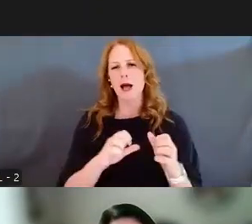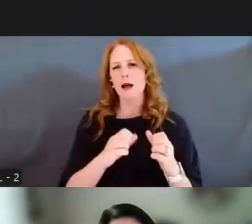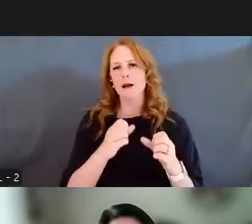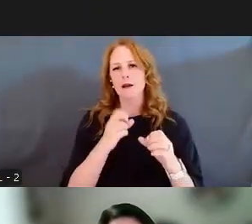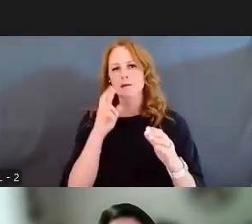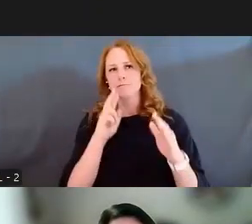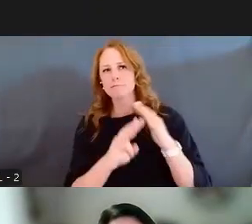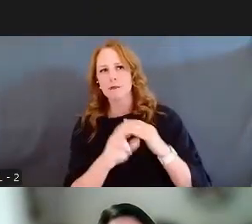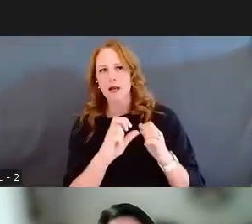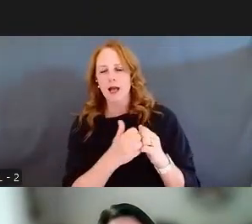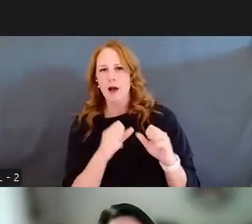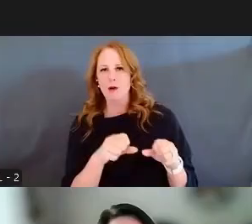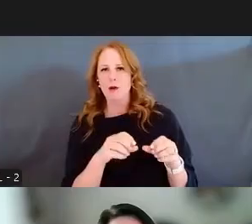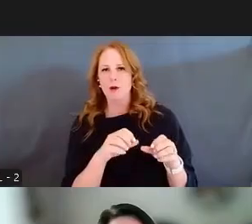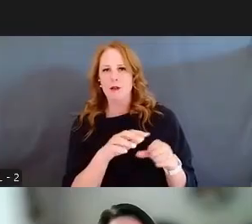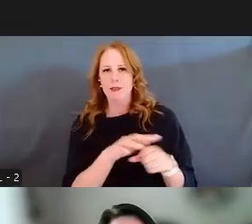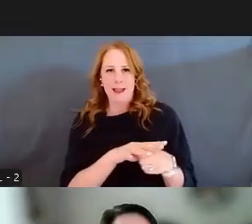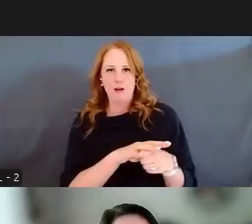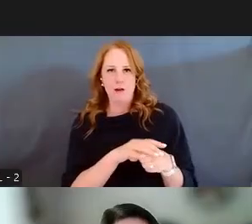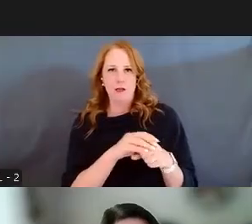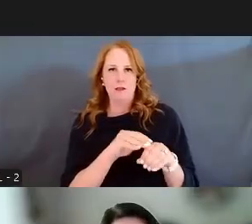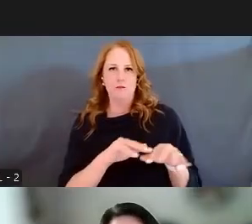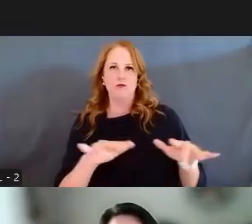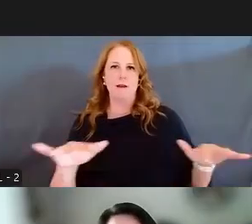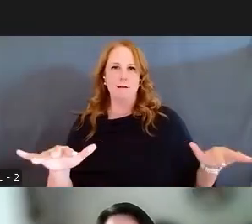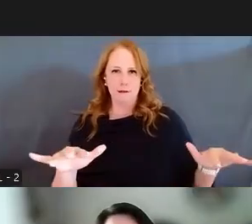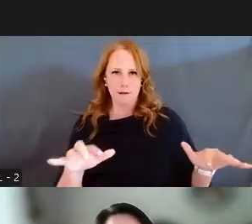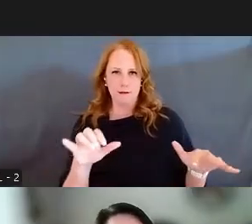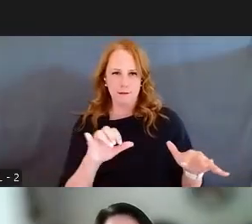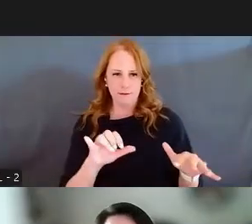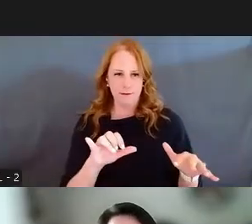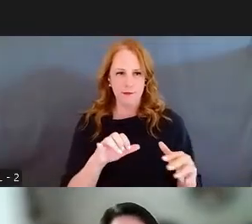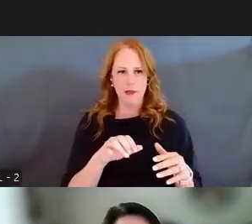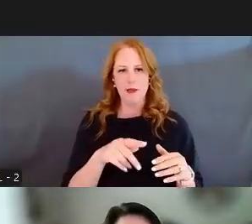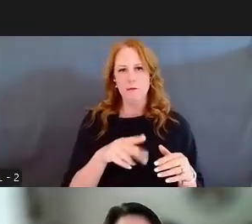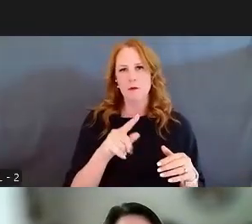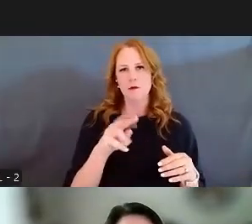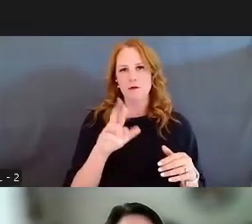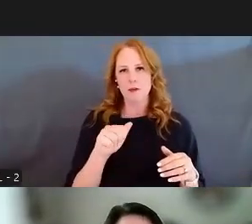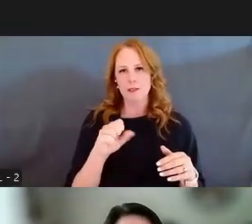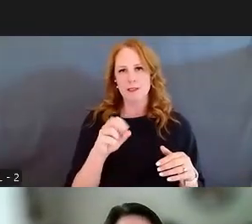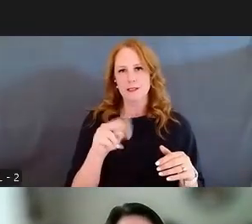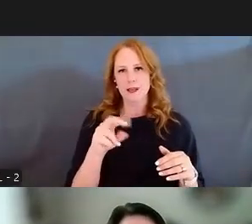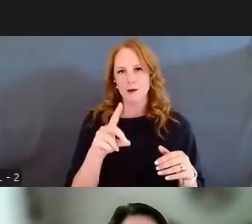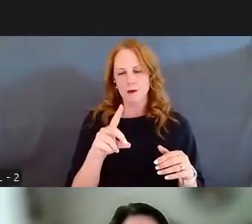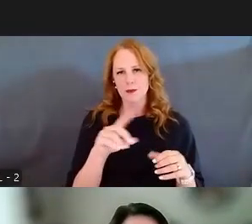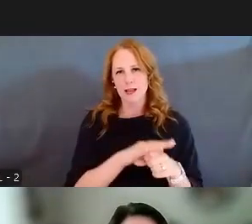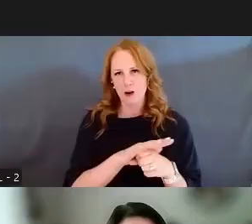that they resided in there in uh the Puget Sound area to other areas where Microsoft is present.